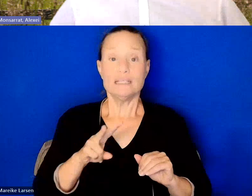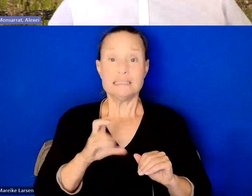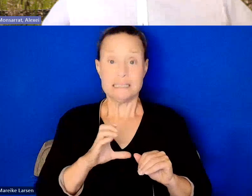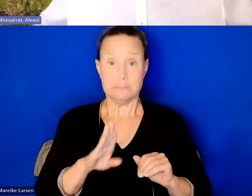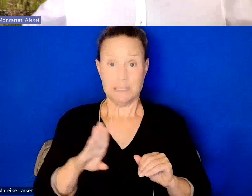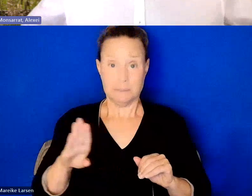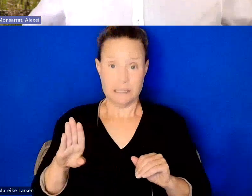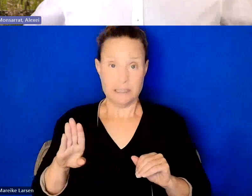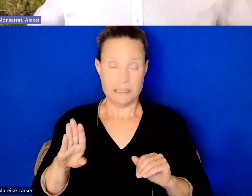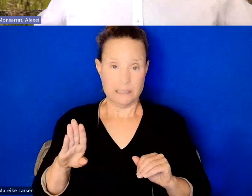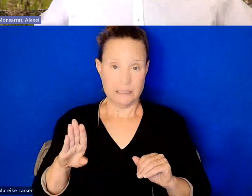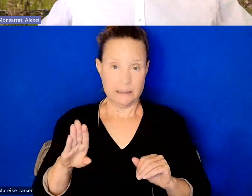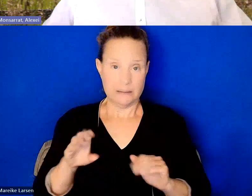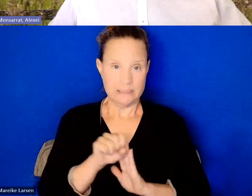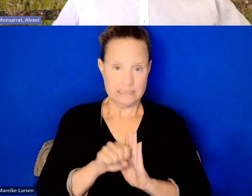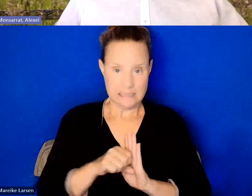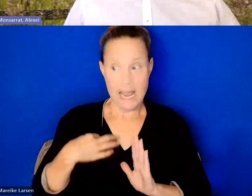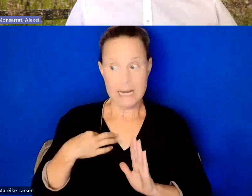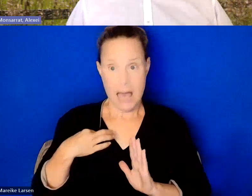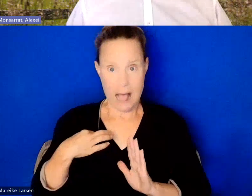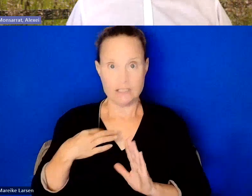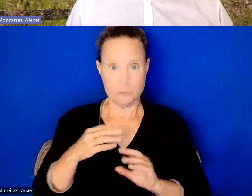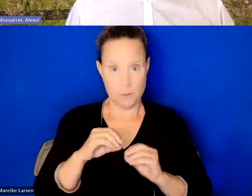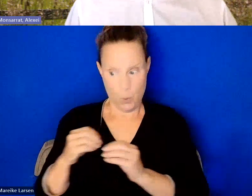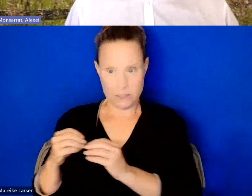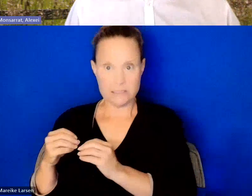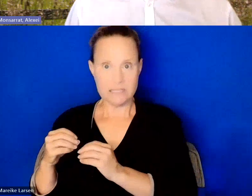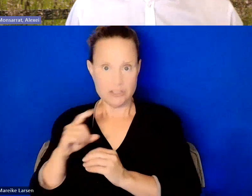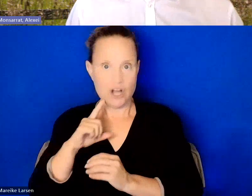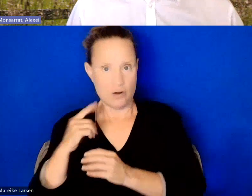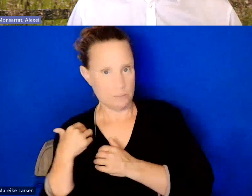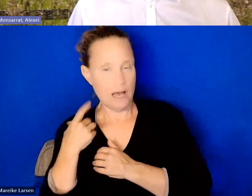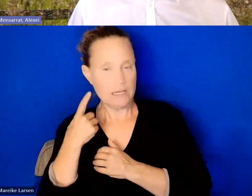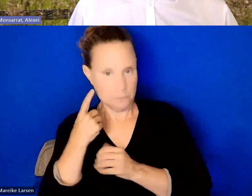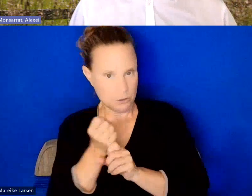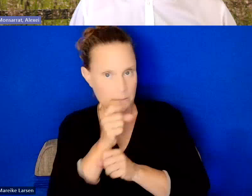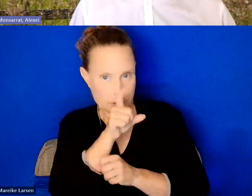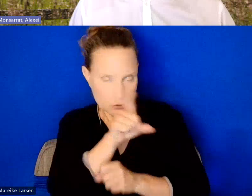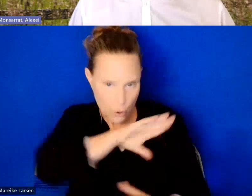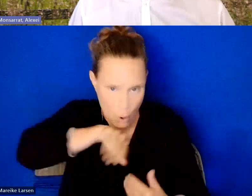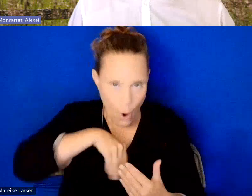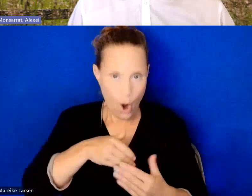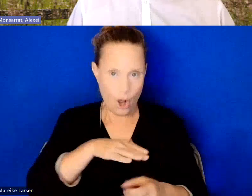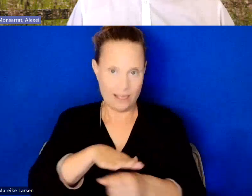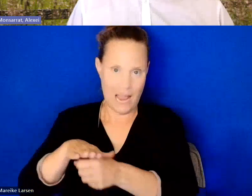eligible entities remain responsible for ensuring that all areas are covered.